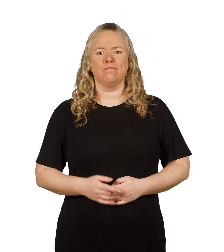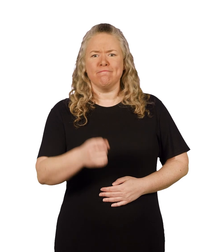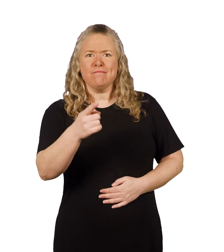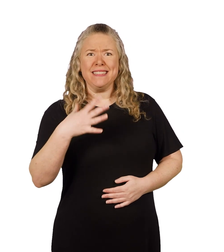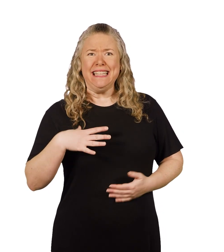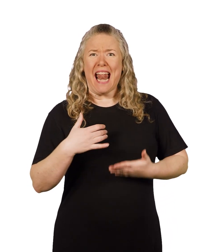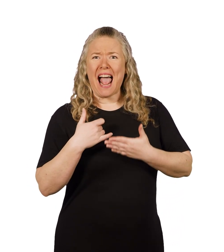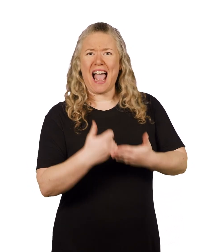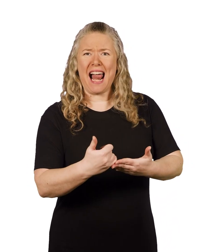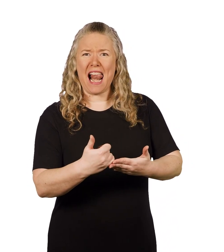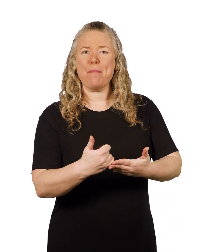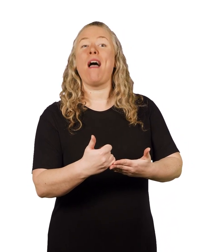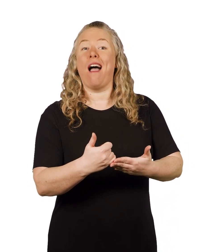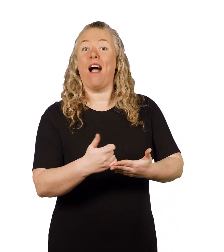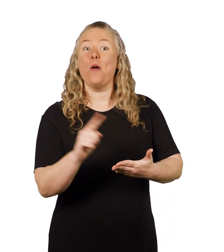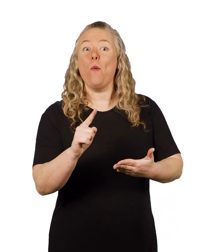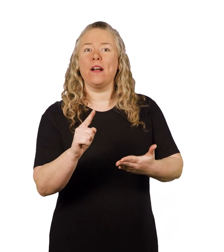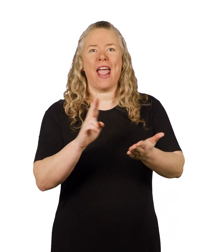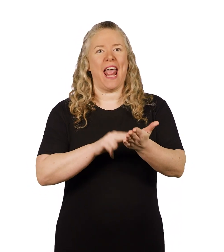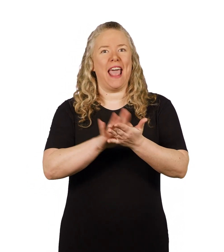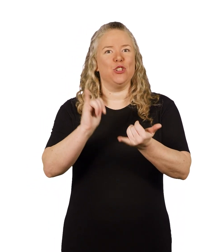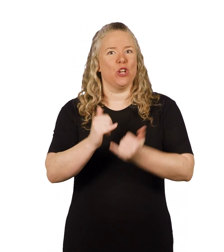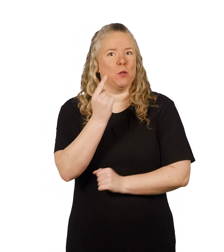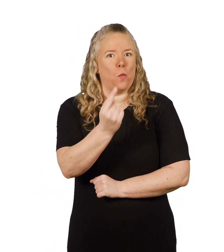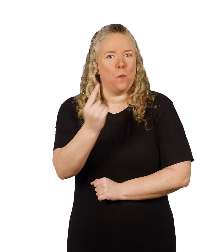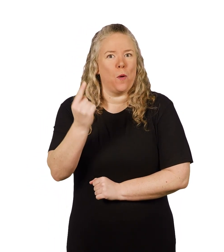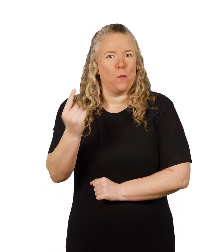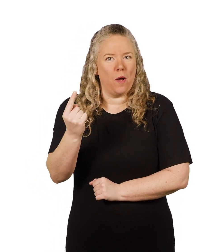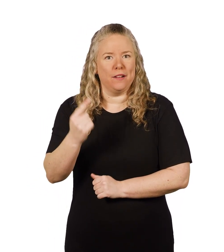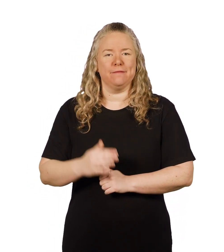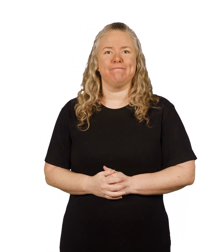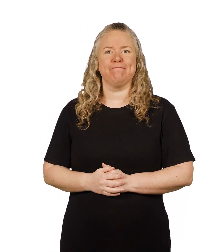Get to the help you need – Use NHS 111